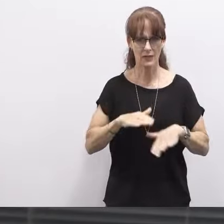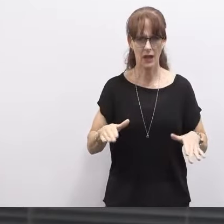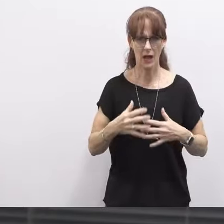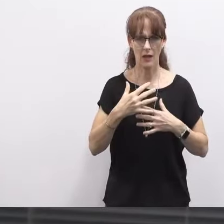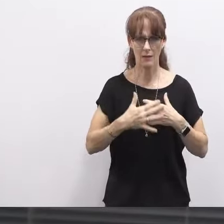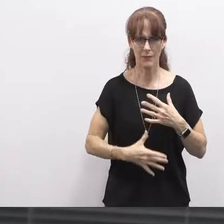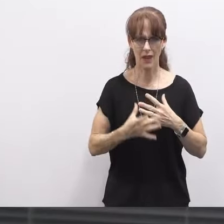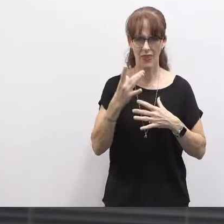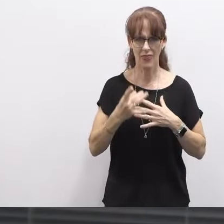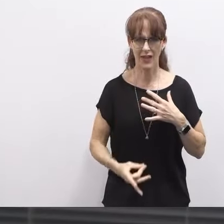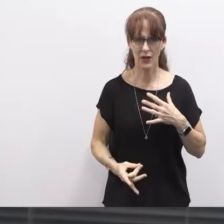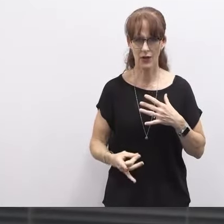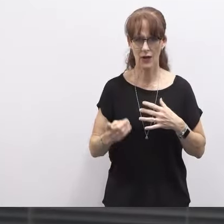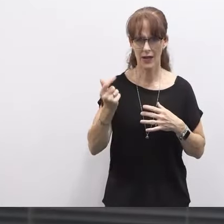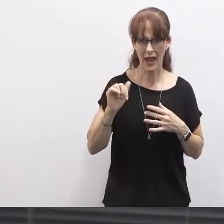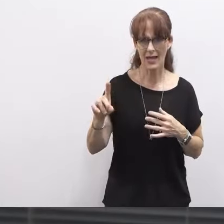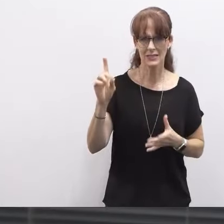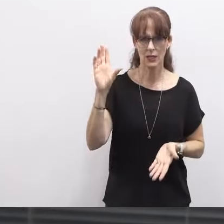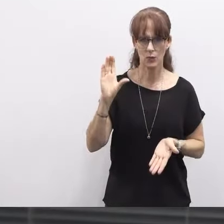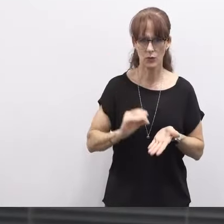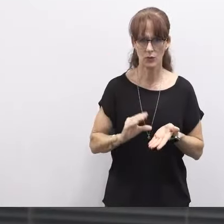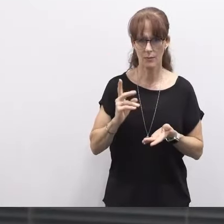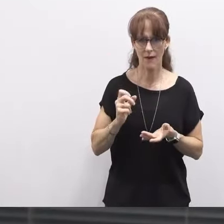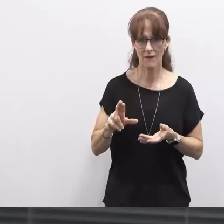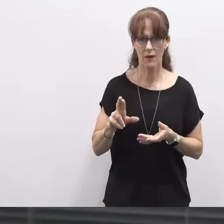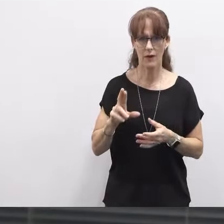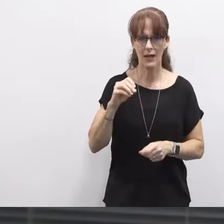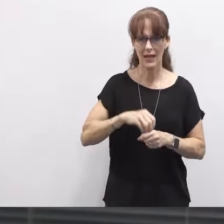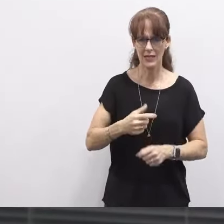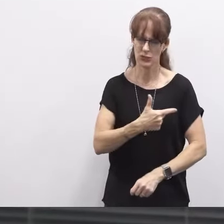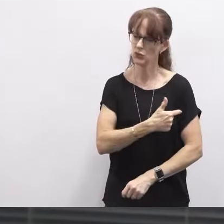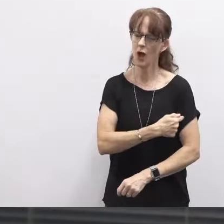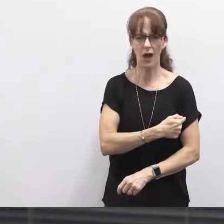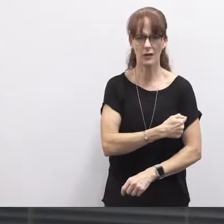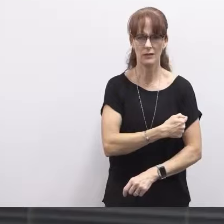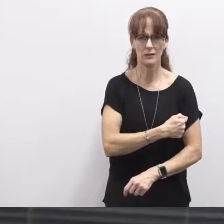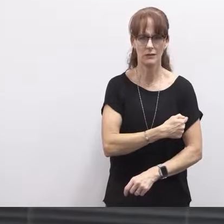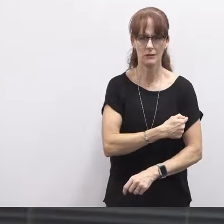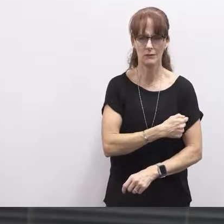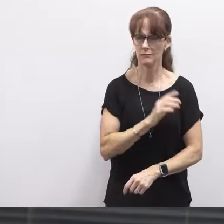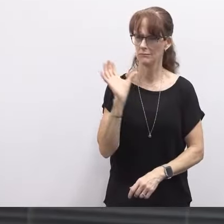or have an acid reducer buffer placed in the shot is beyond me.